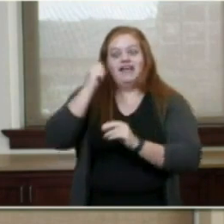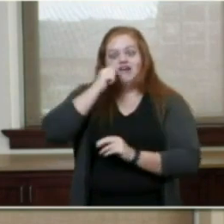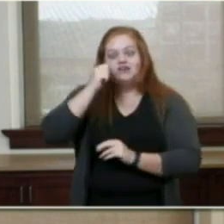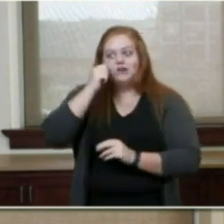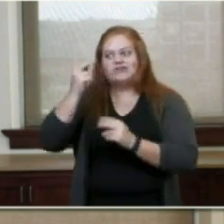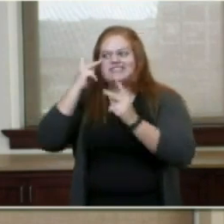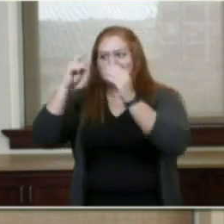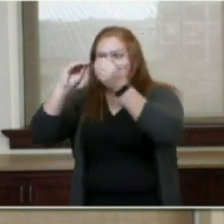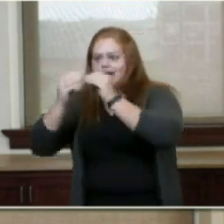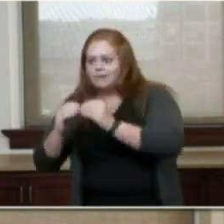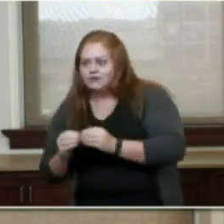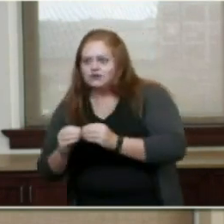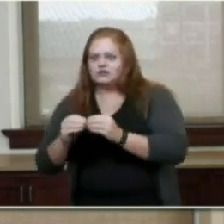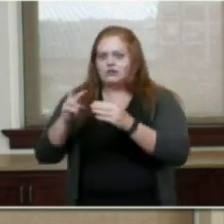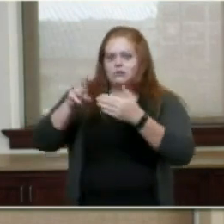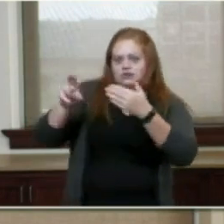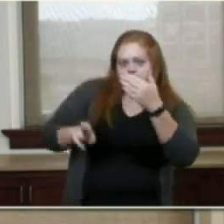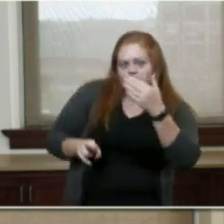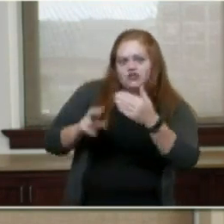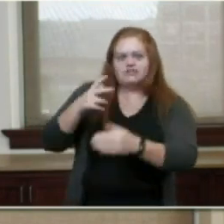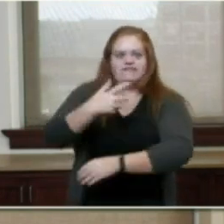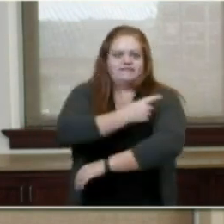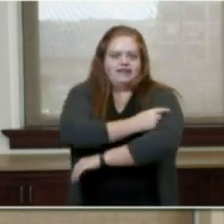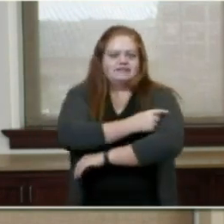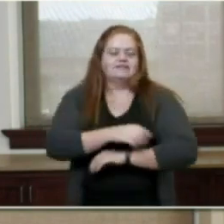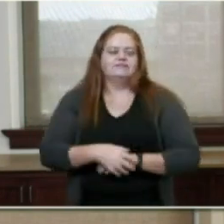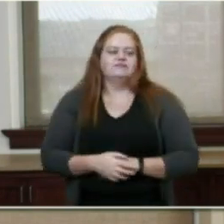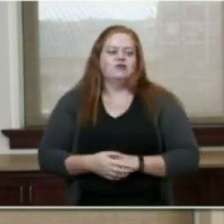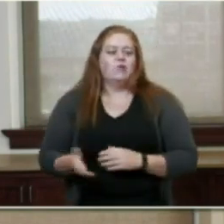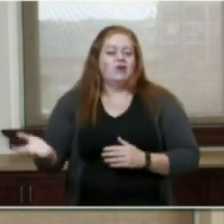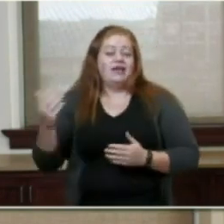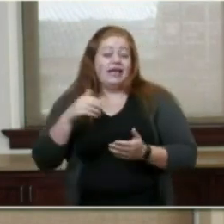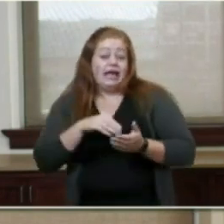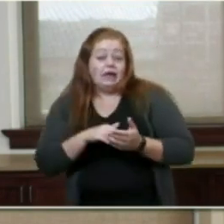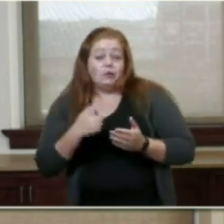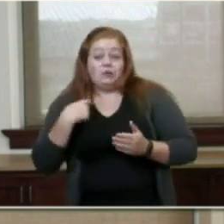the effectiveness of the vaccine. So again there's no way of knowing what